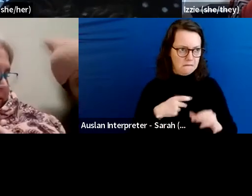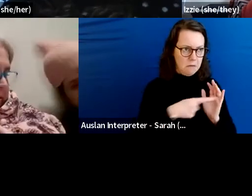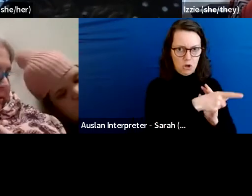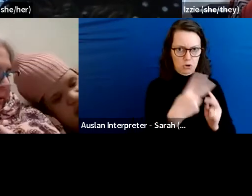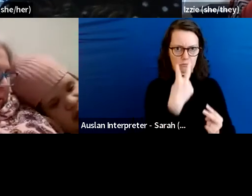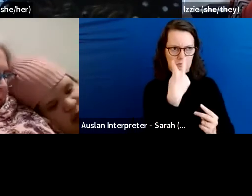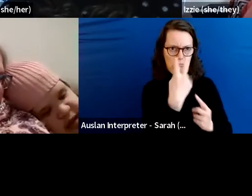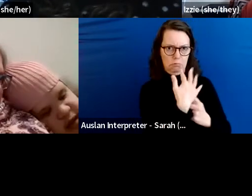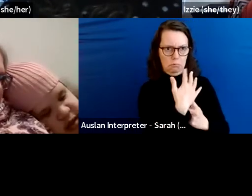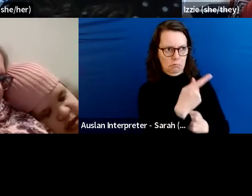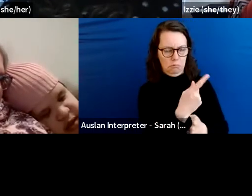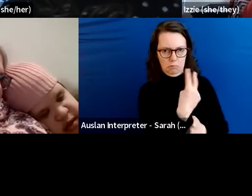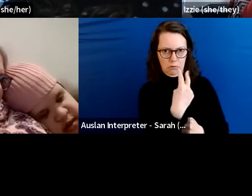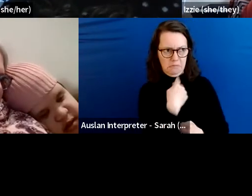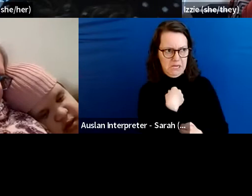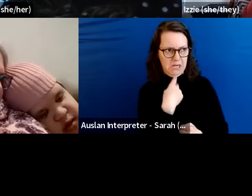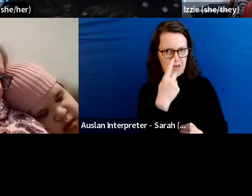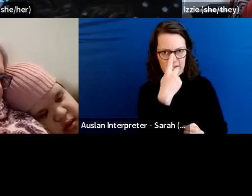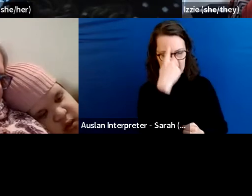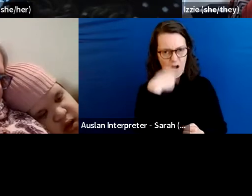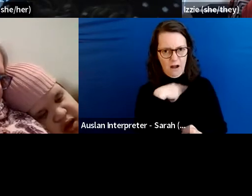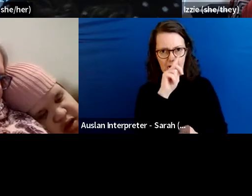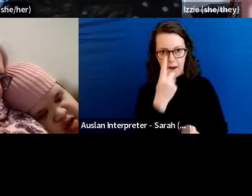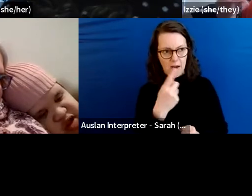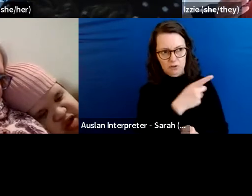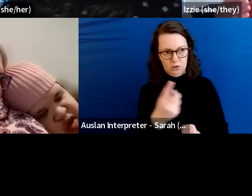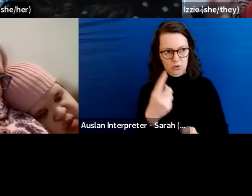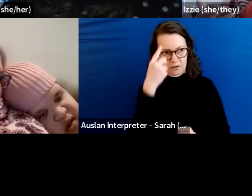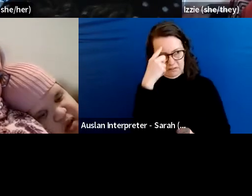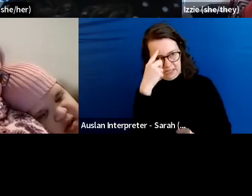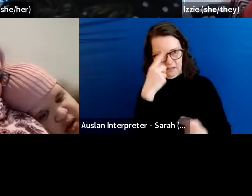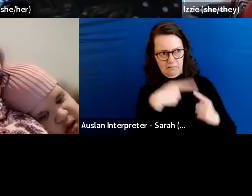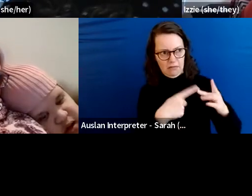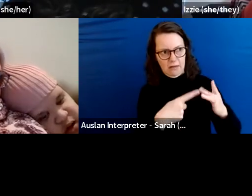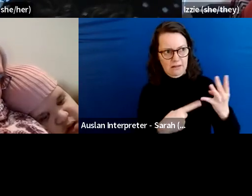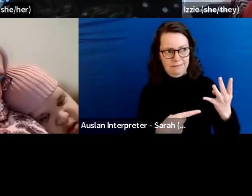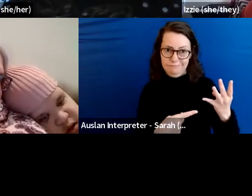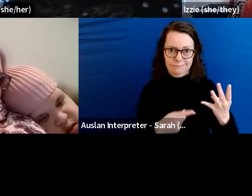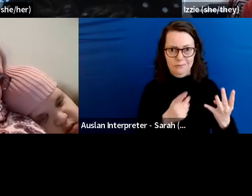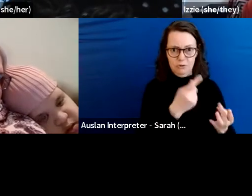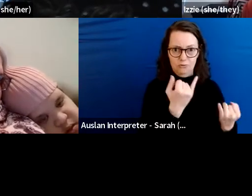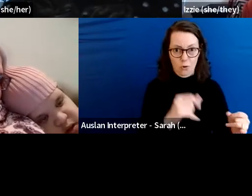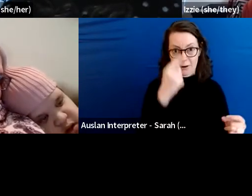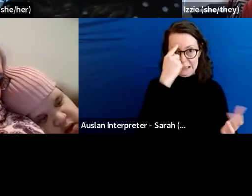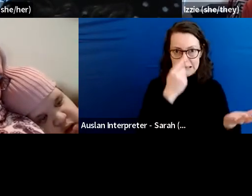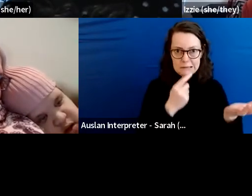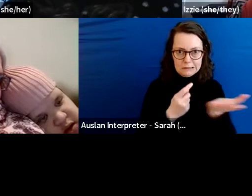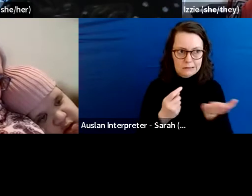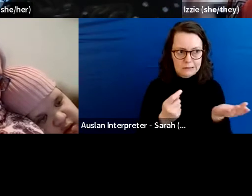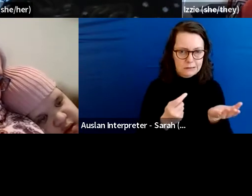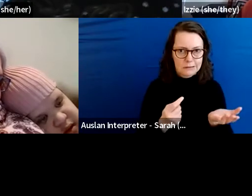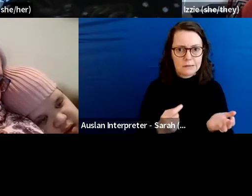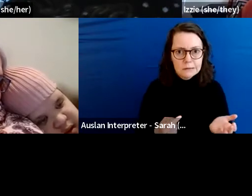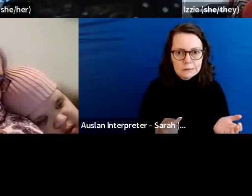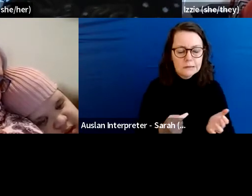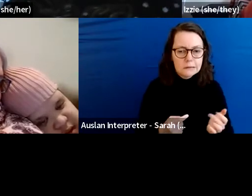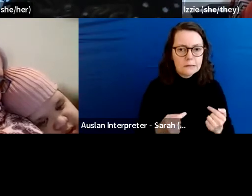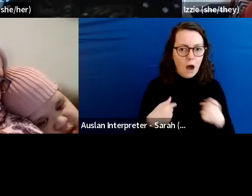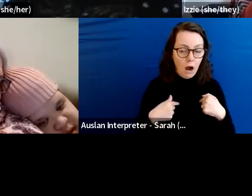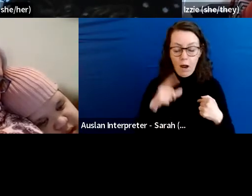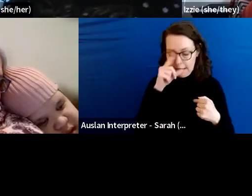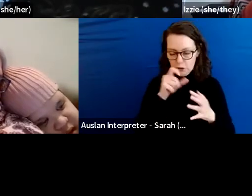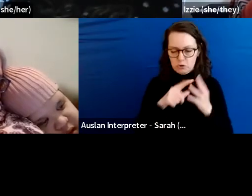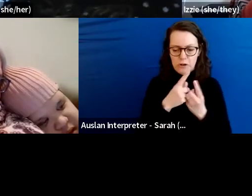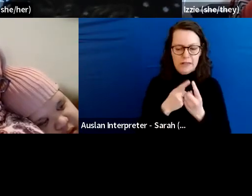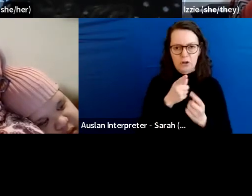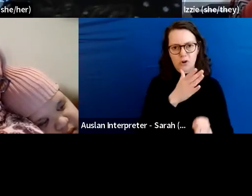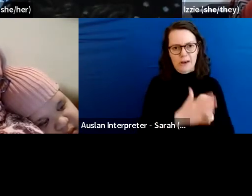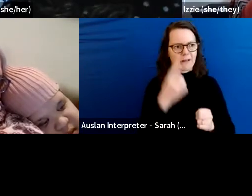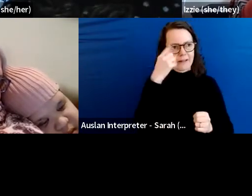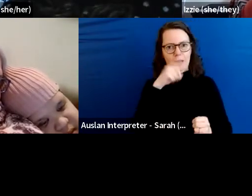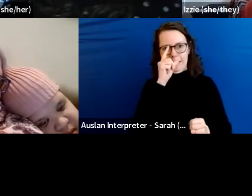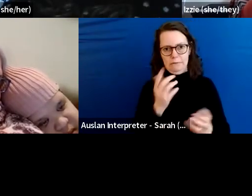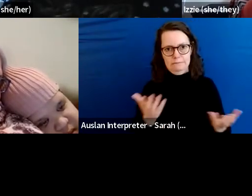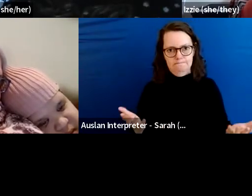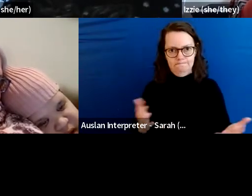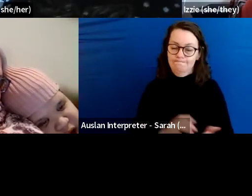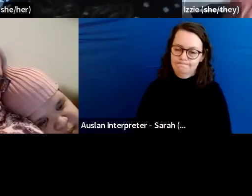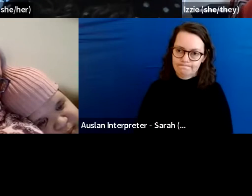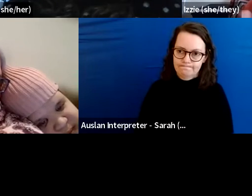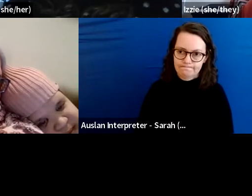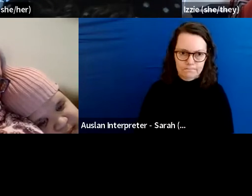So, you know, it's either having very low expectations, and then having high expectations of others, you know if a person with disability can do this and so you can enable body to person.